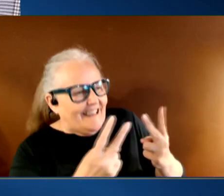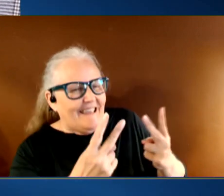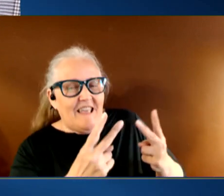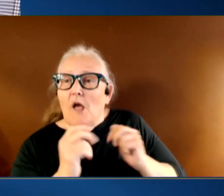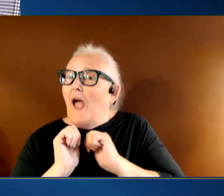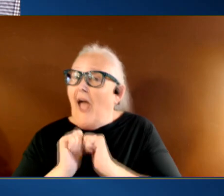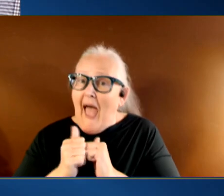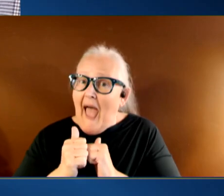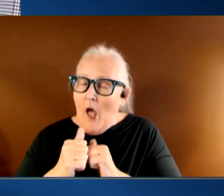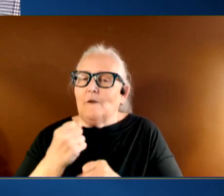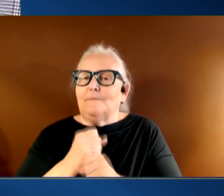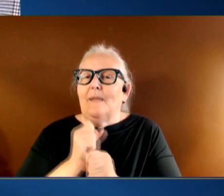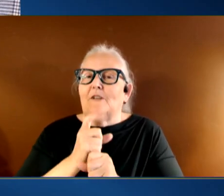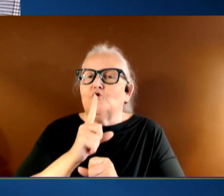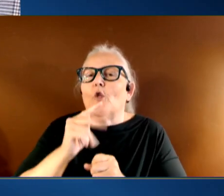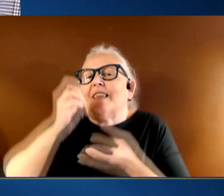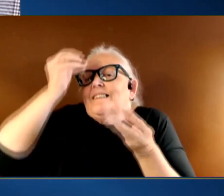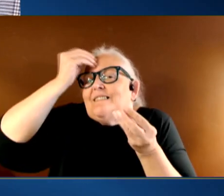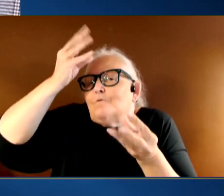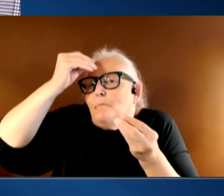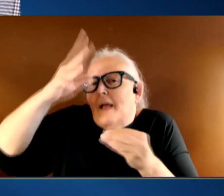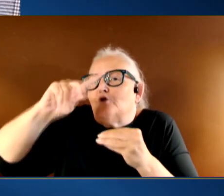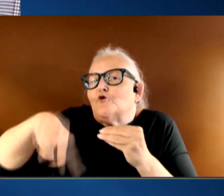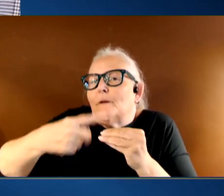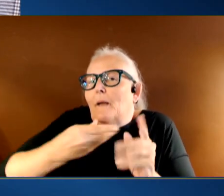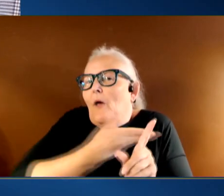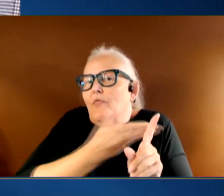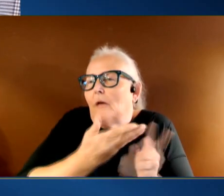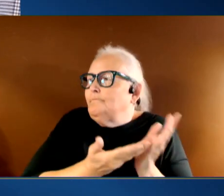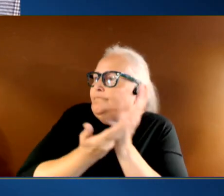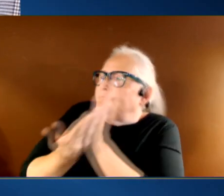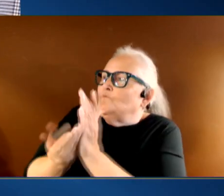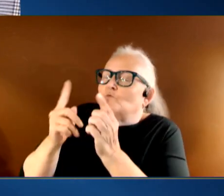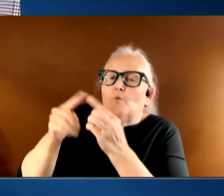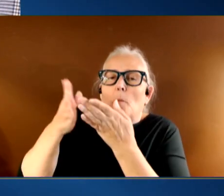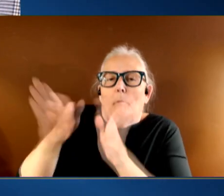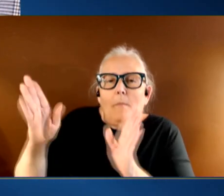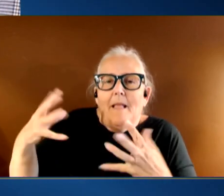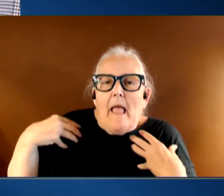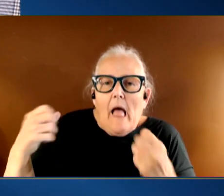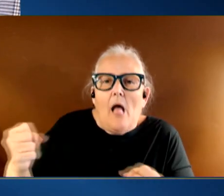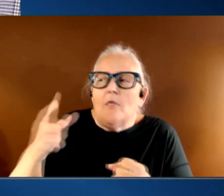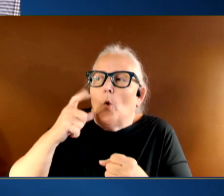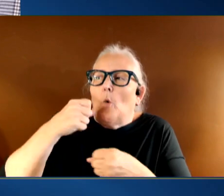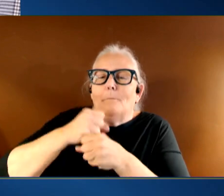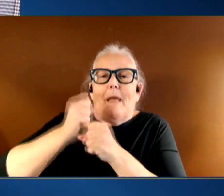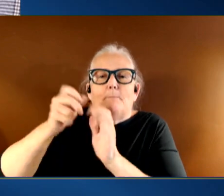accessible to public health and policy makers. So, our enhanced surveillance